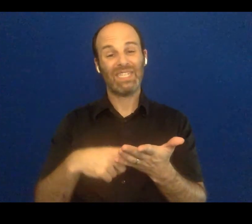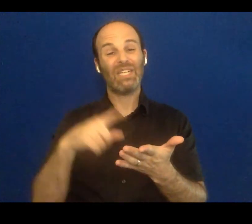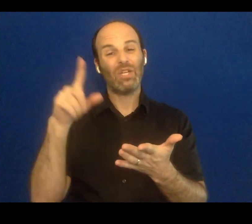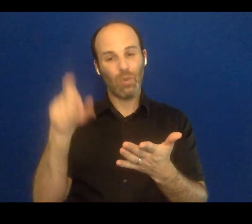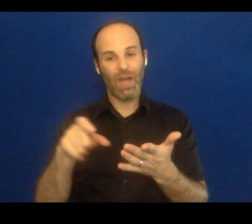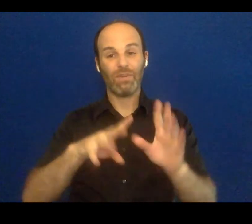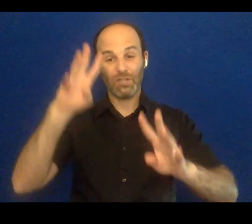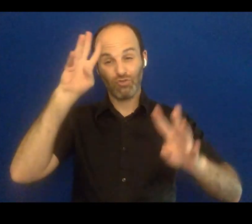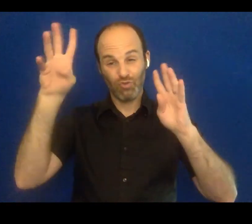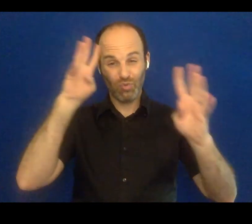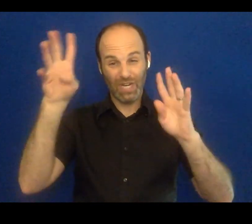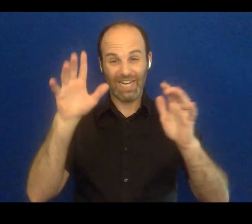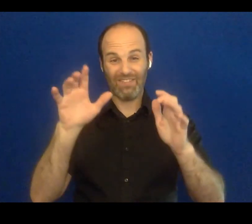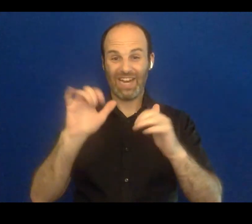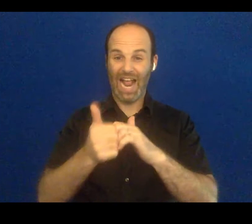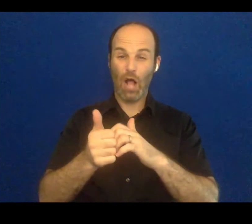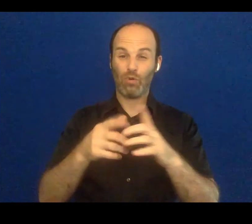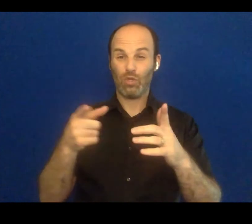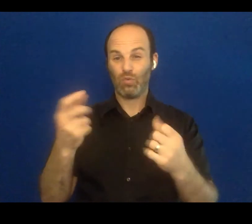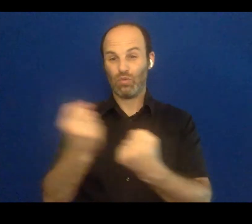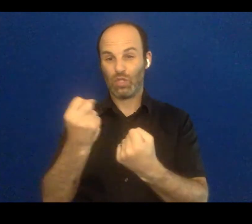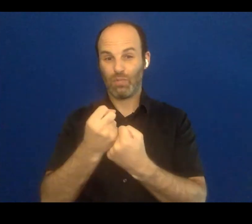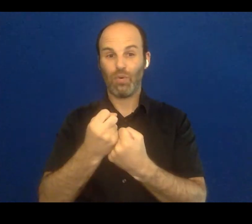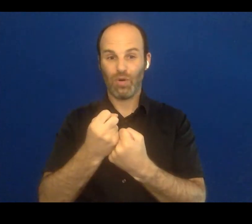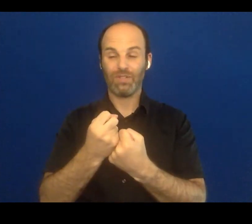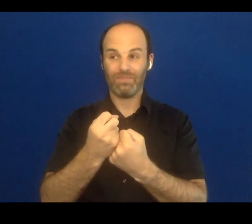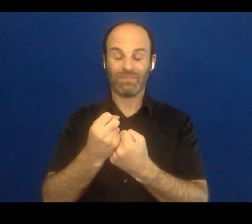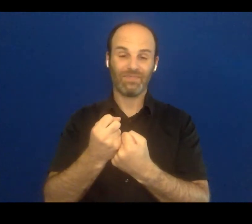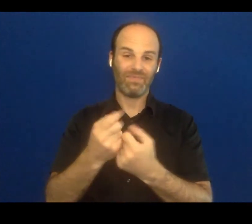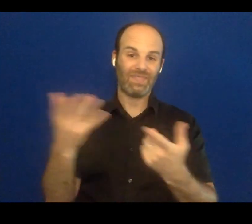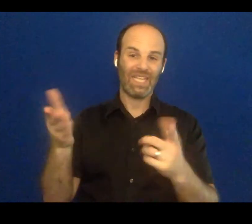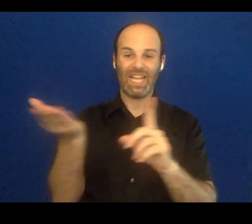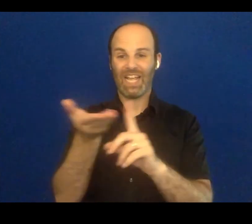CREATIVE IN THE WAY THAT YOU MAKE THE ARGUMENTS HOW THERE IS